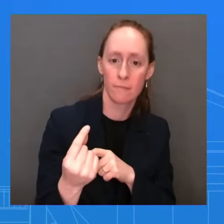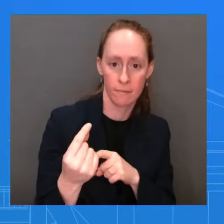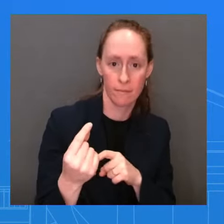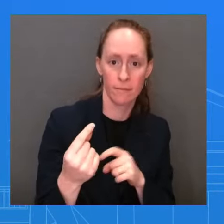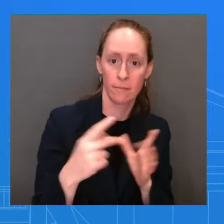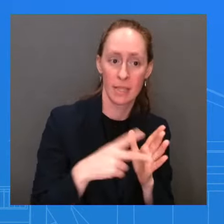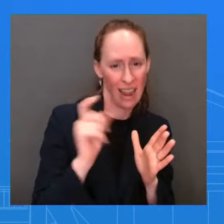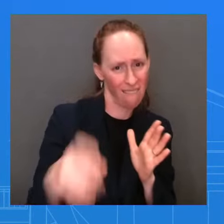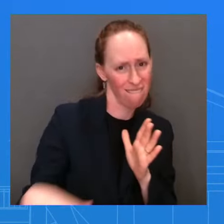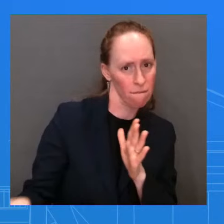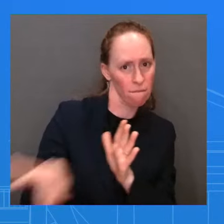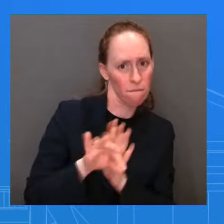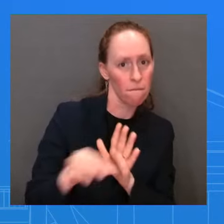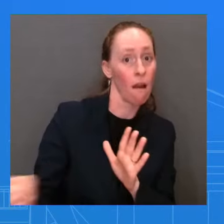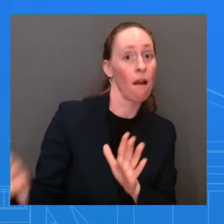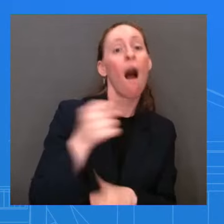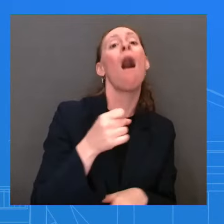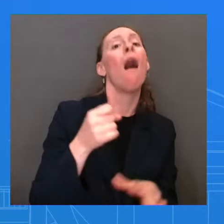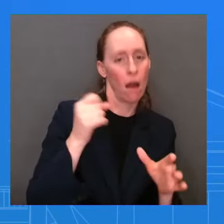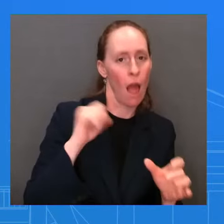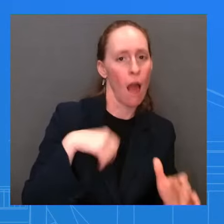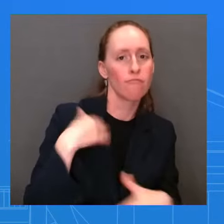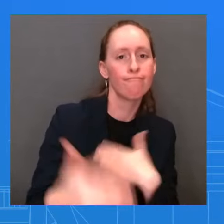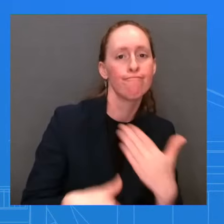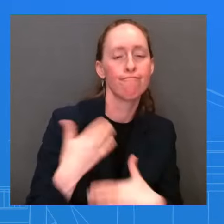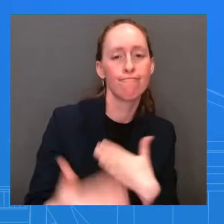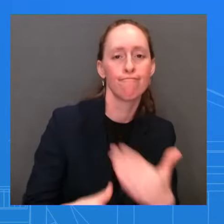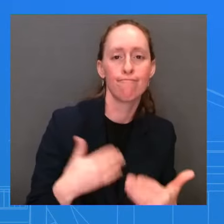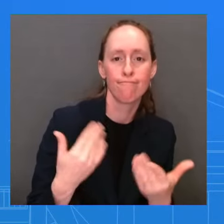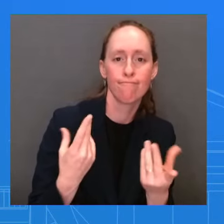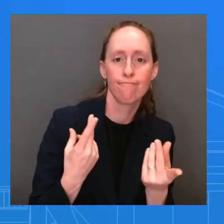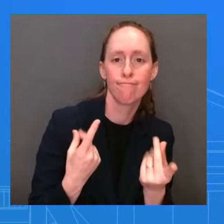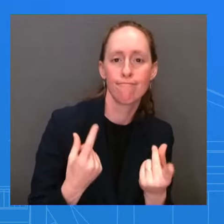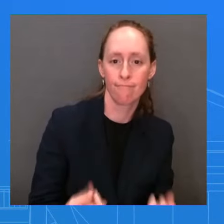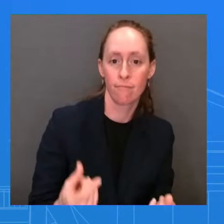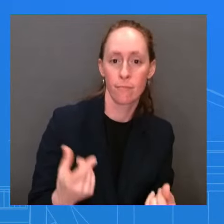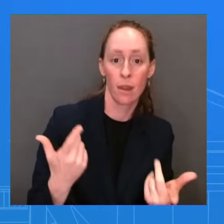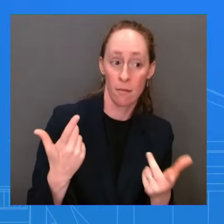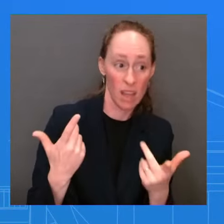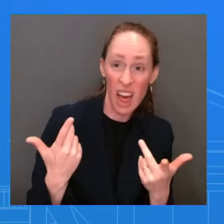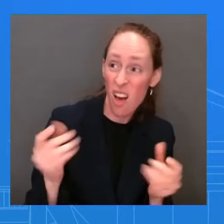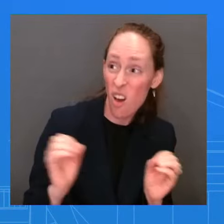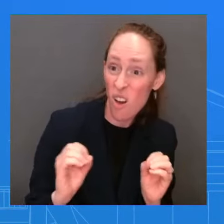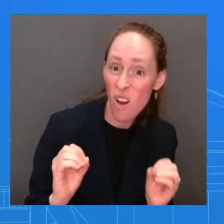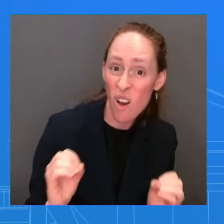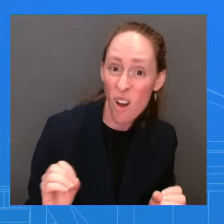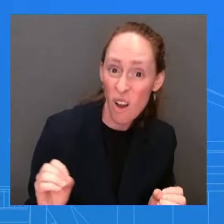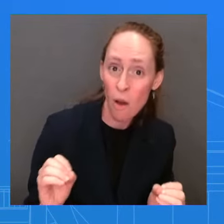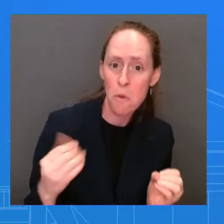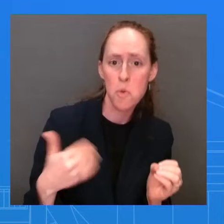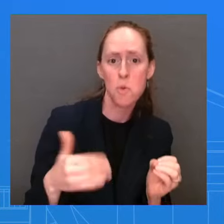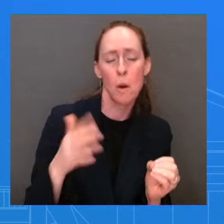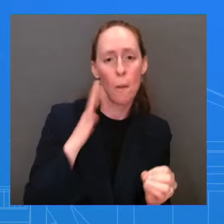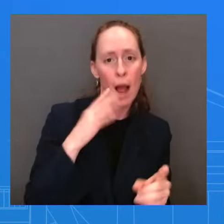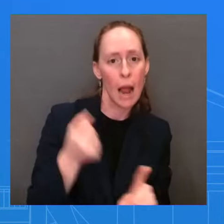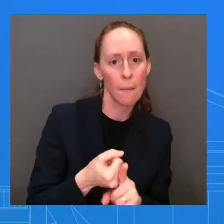and the kids of military officers and what schools they go -- go to because they won't be able to change their duty station.